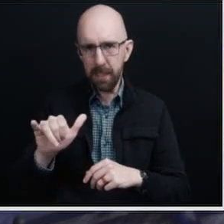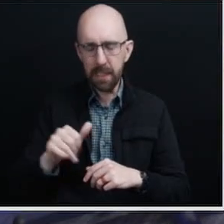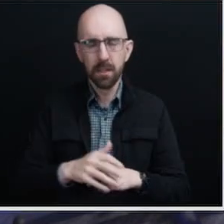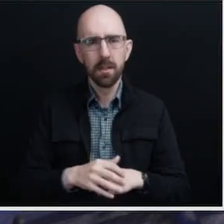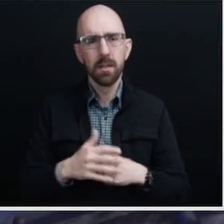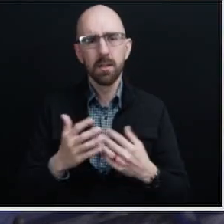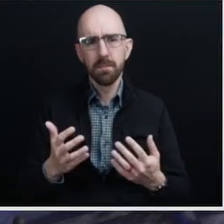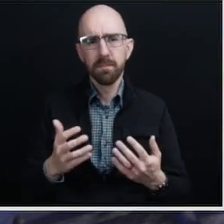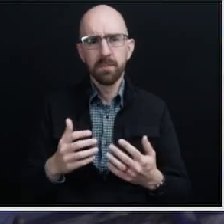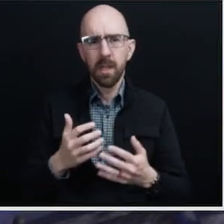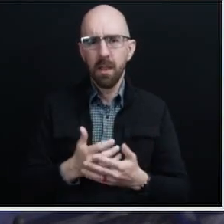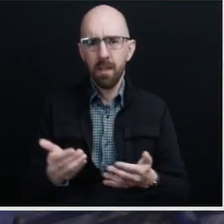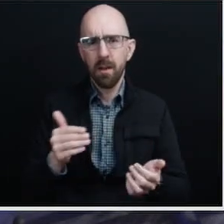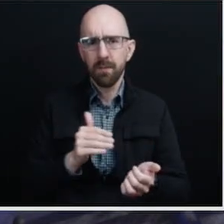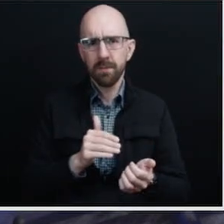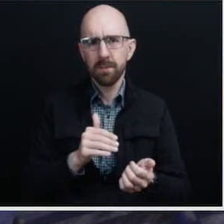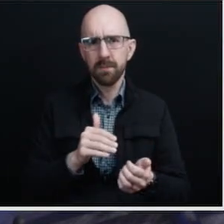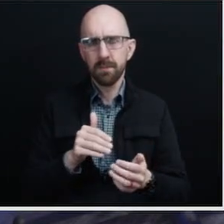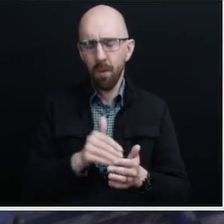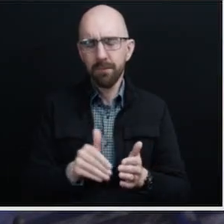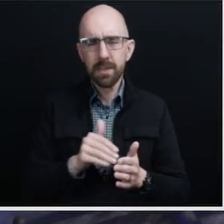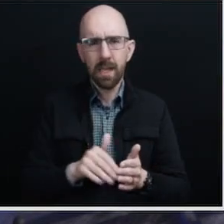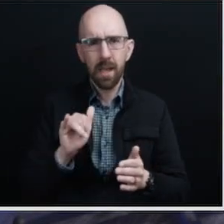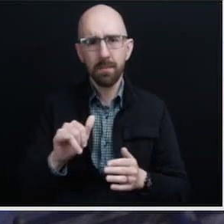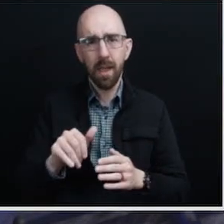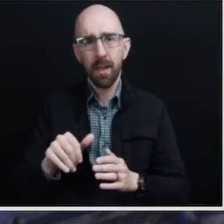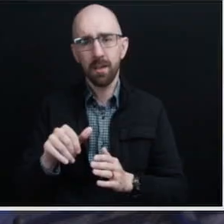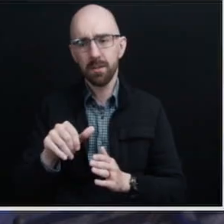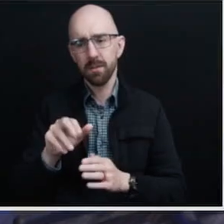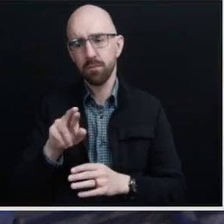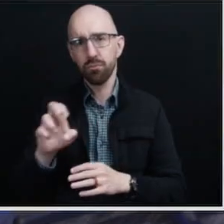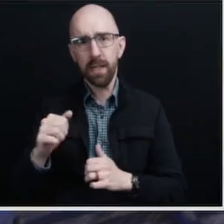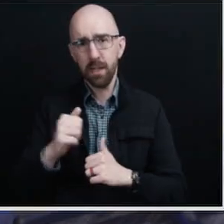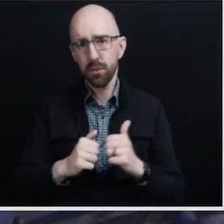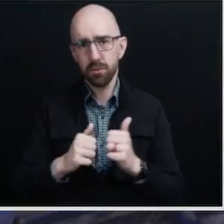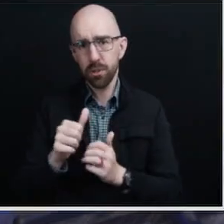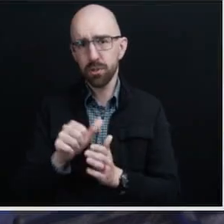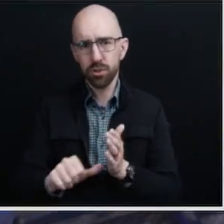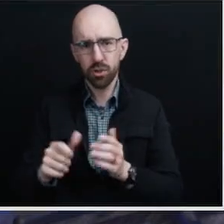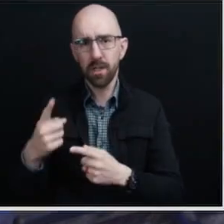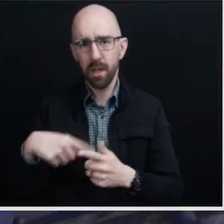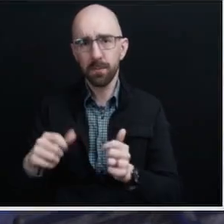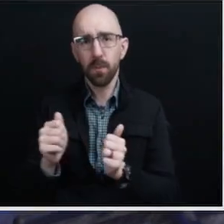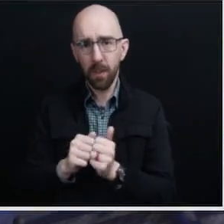lot of times reconstruction will come at the time of the mastctomy all allin-one but this needed to